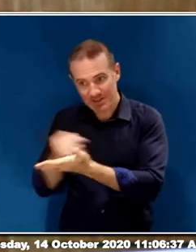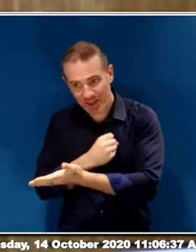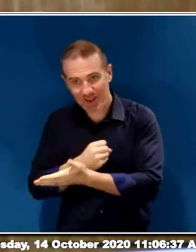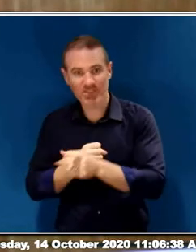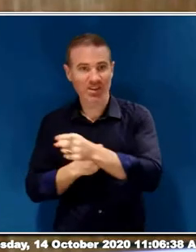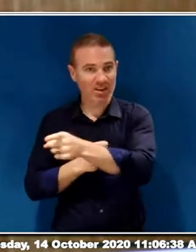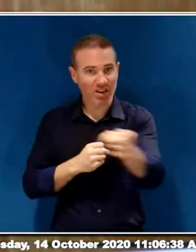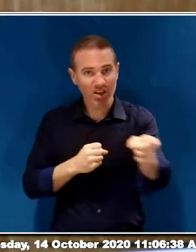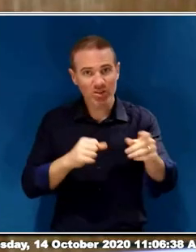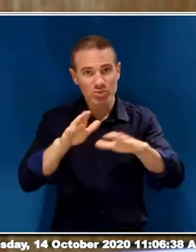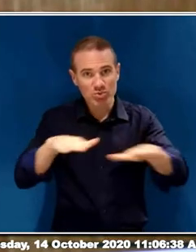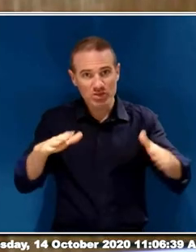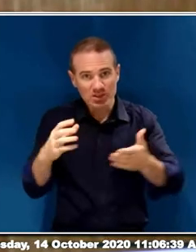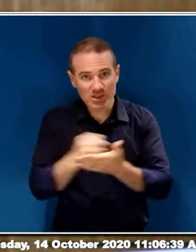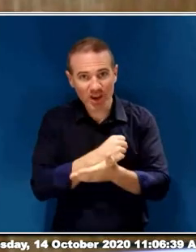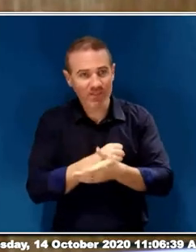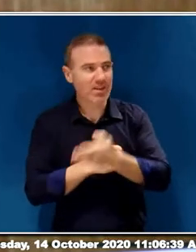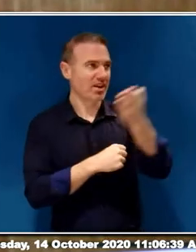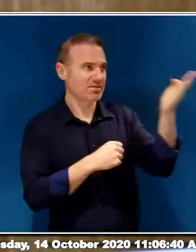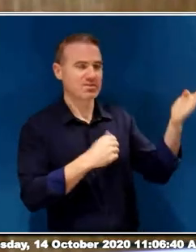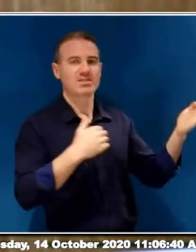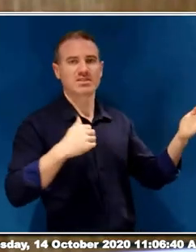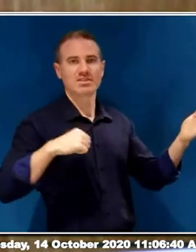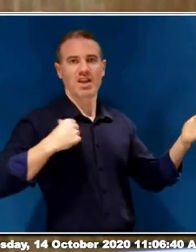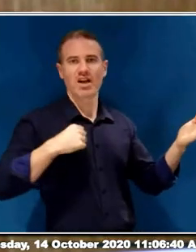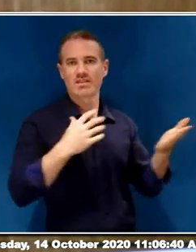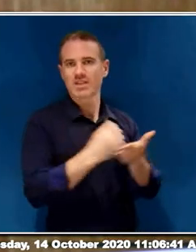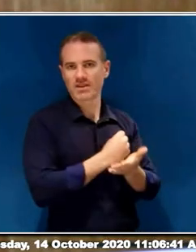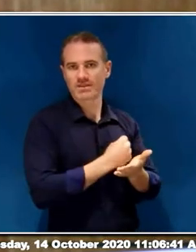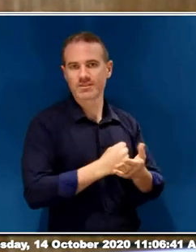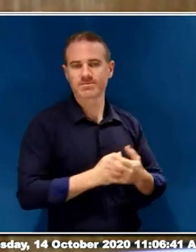And very briefly what was your knowledge of what that entailed